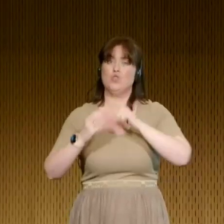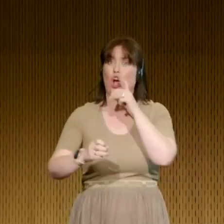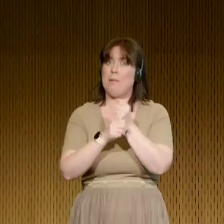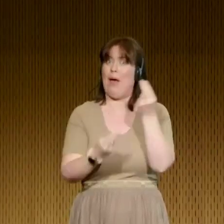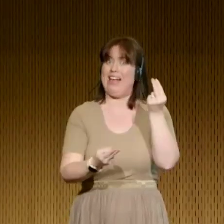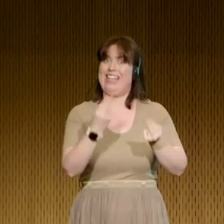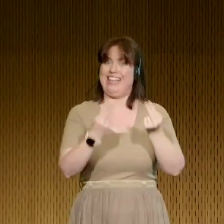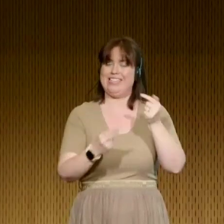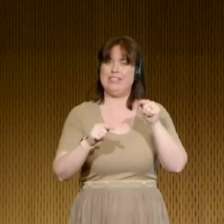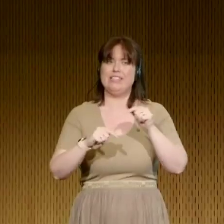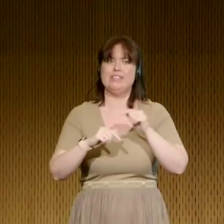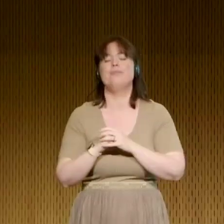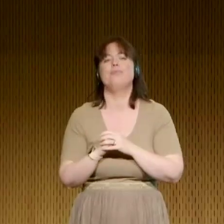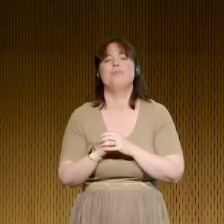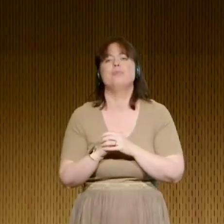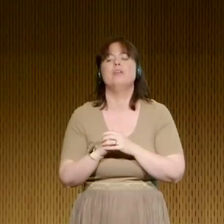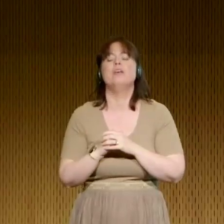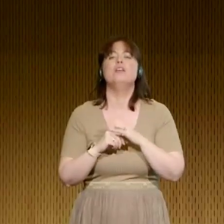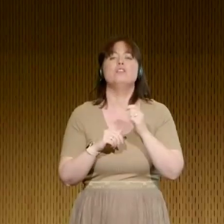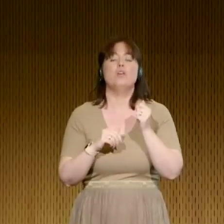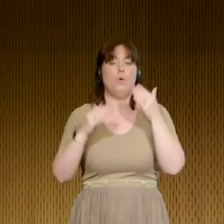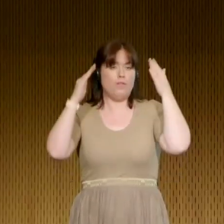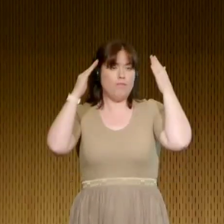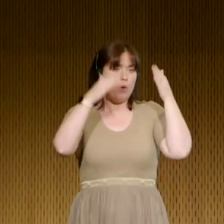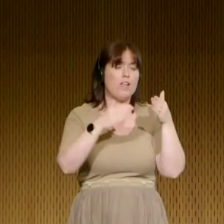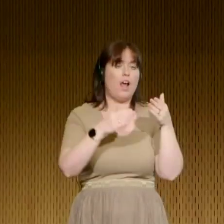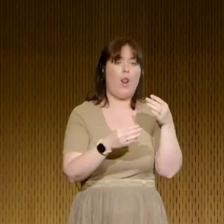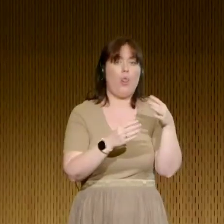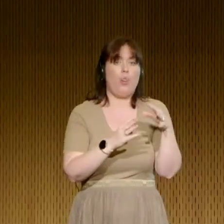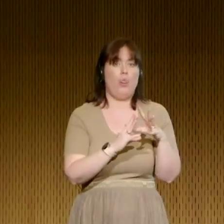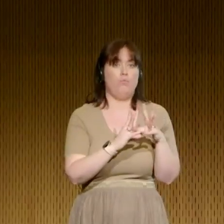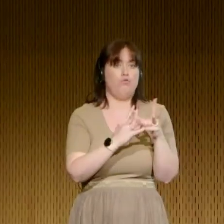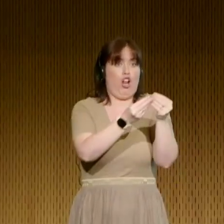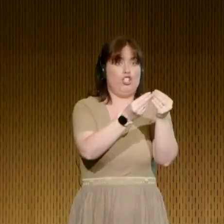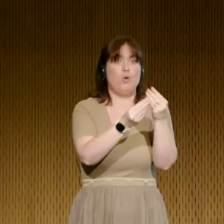here. So we assess product and process. So product is the what have I learned? What